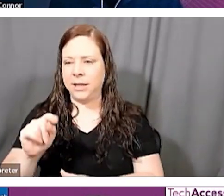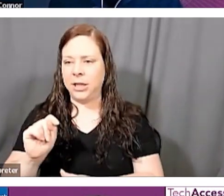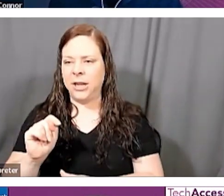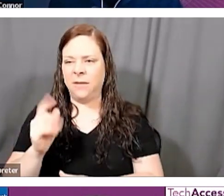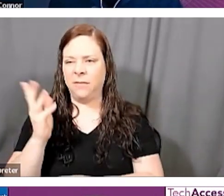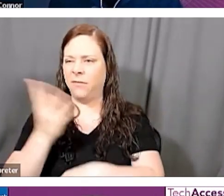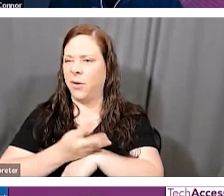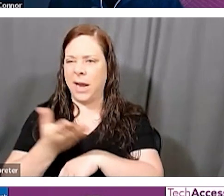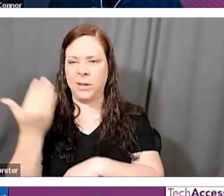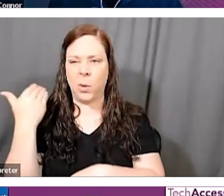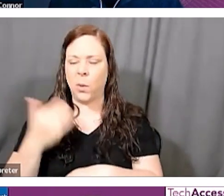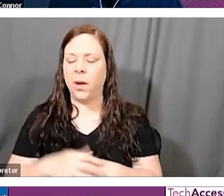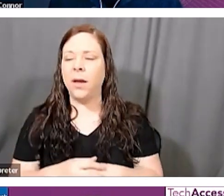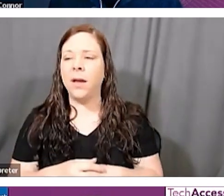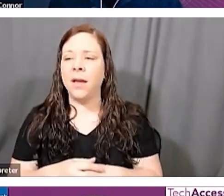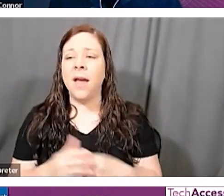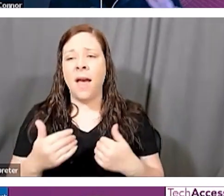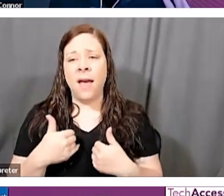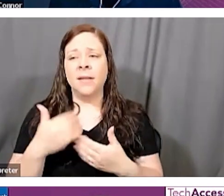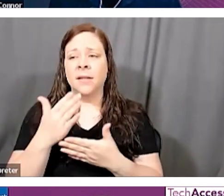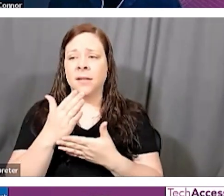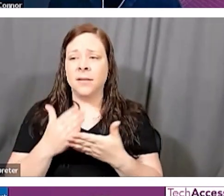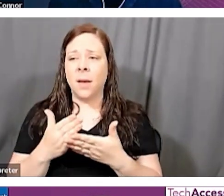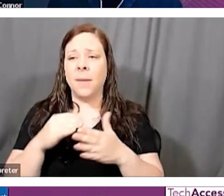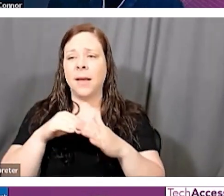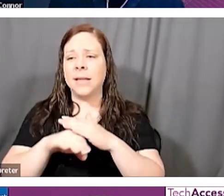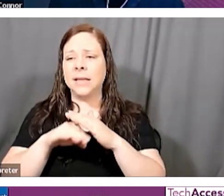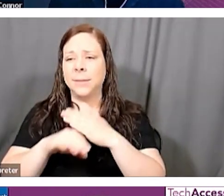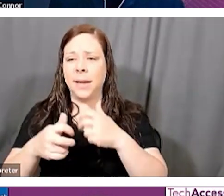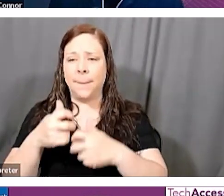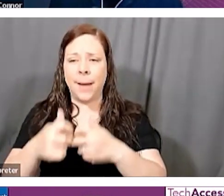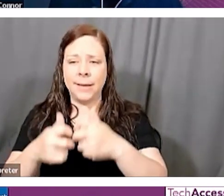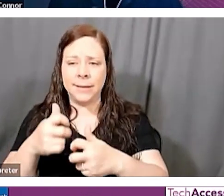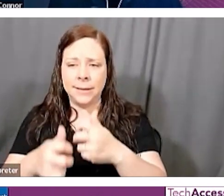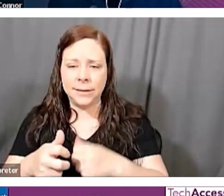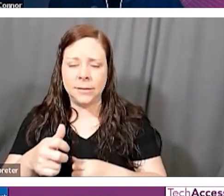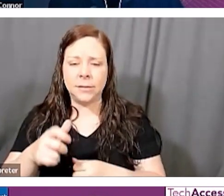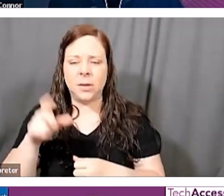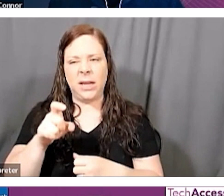And I will say, you know, it's got some accessibility bugs that need to be ironed up, but it's not terrible.